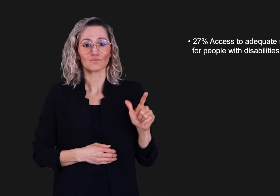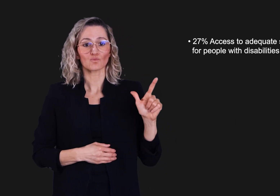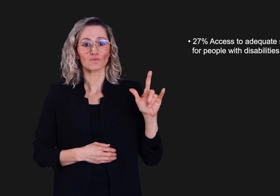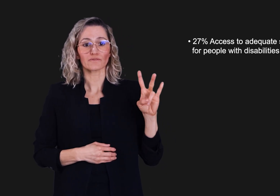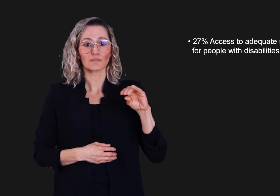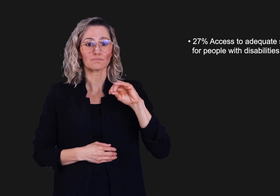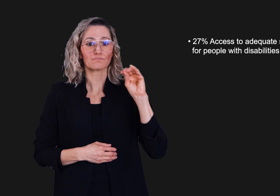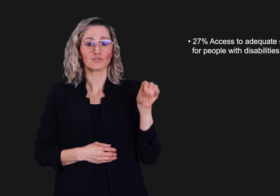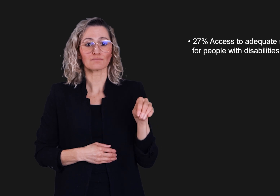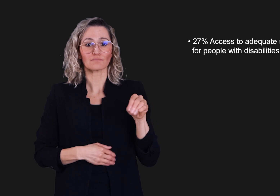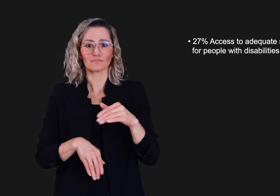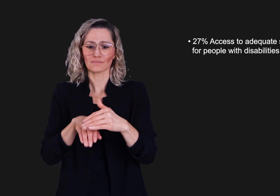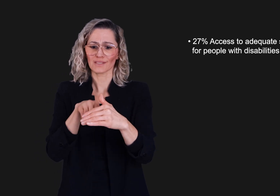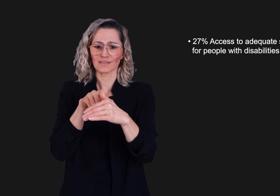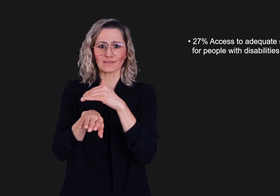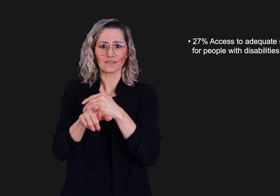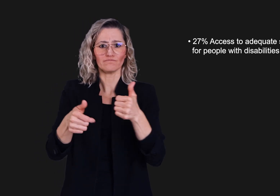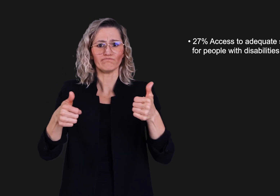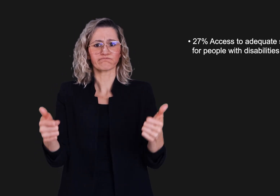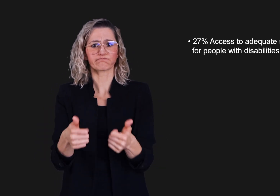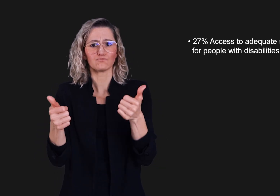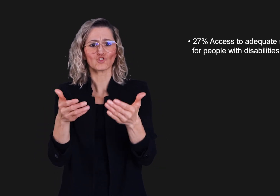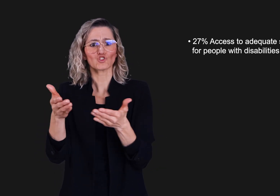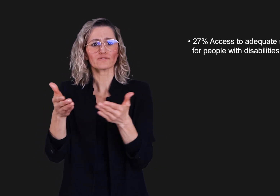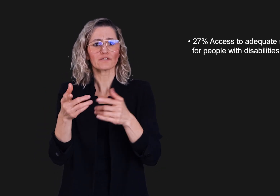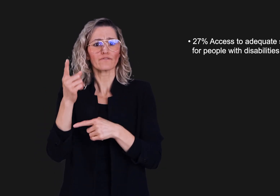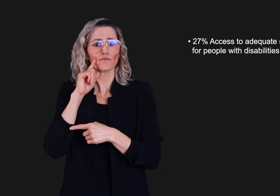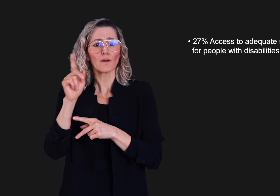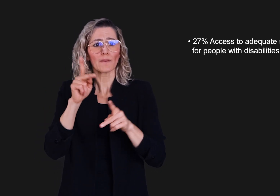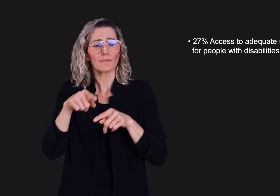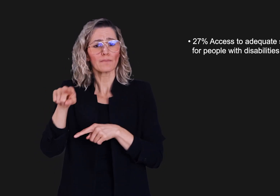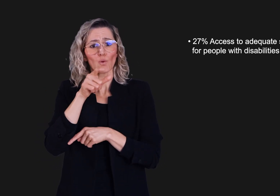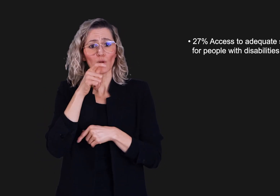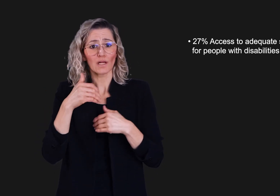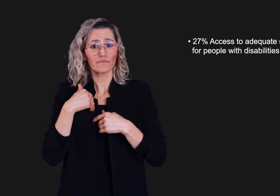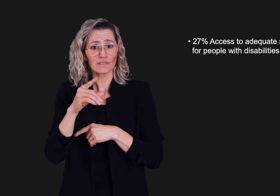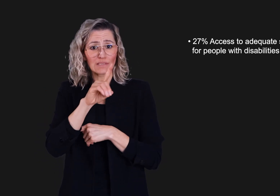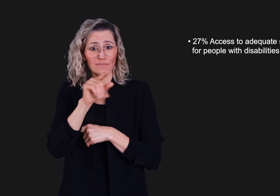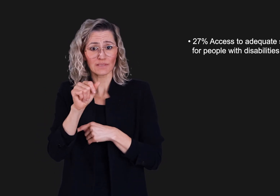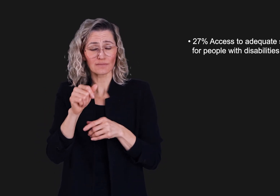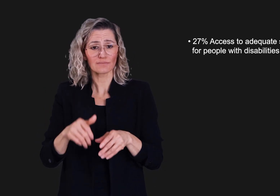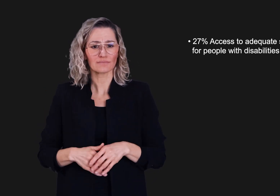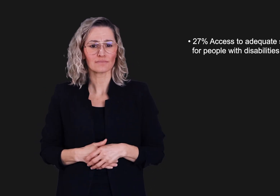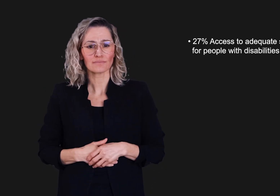• 27% Access to aadequate services for people with disabilities